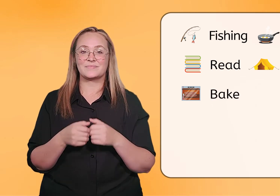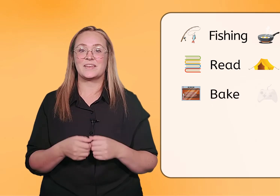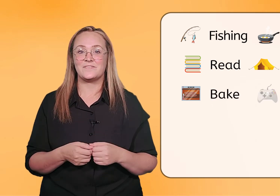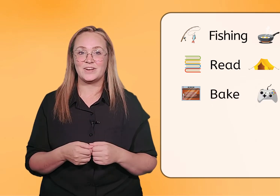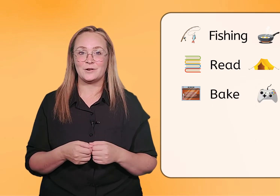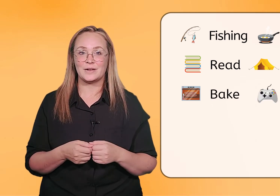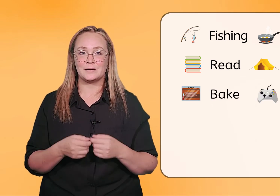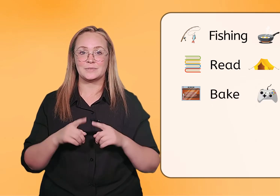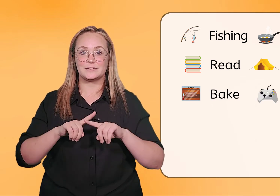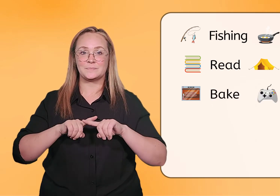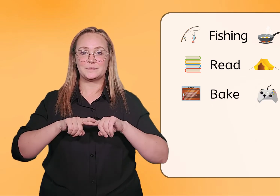Video games.